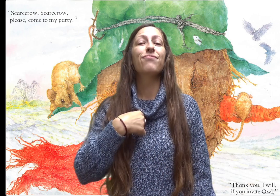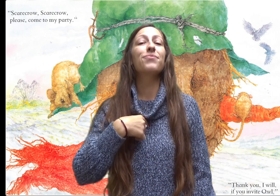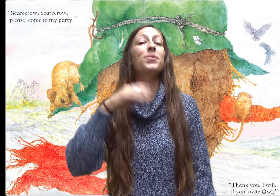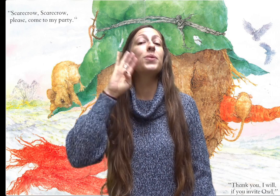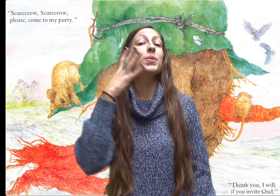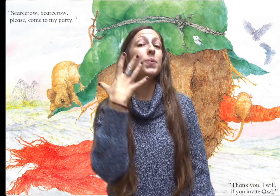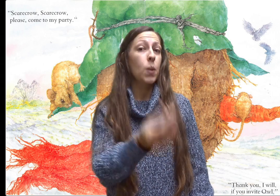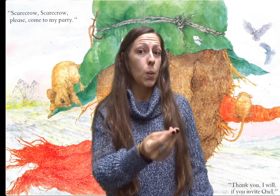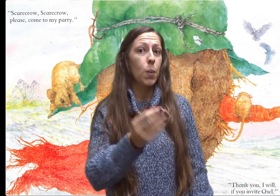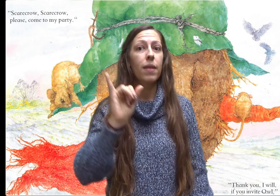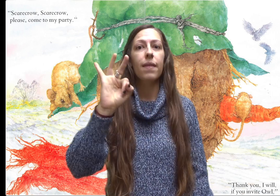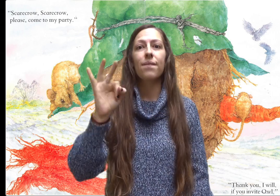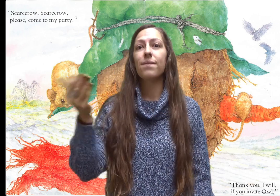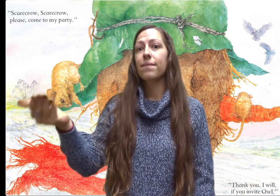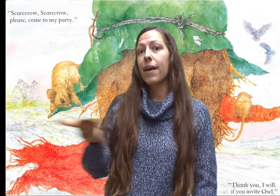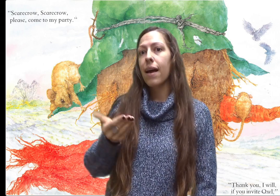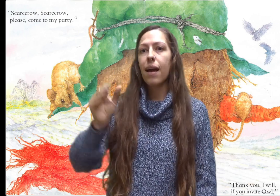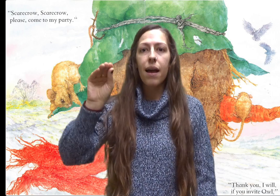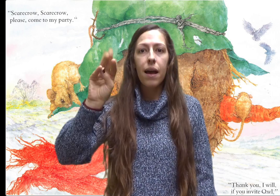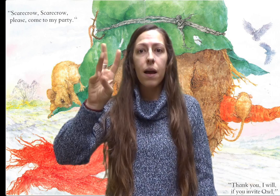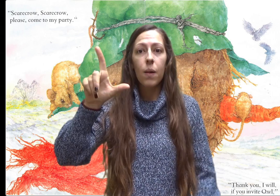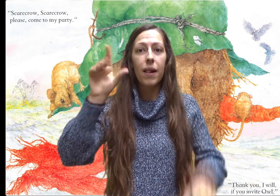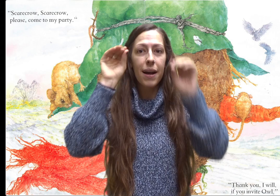Thank you, I will, if you invite Owl.